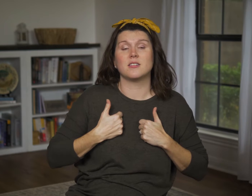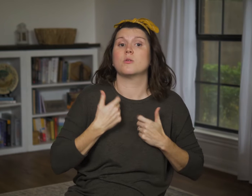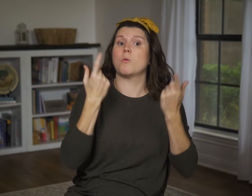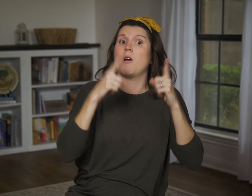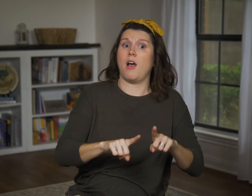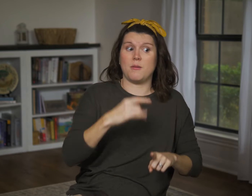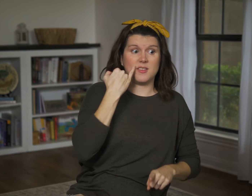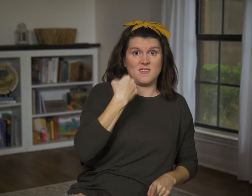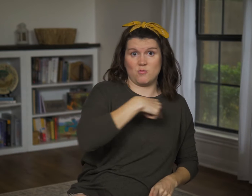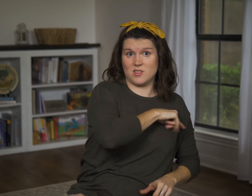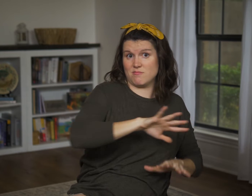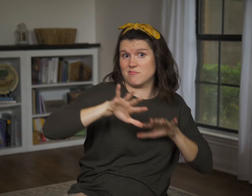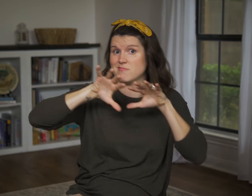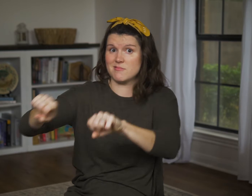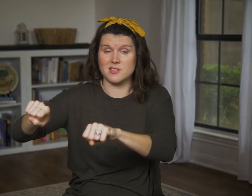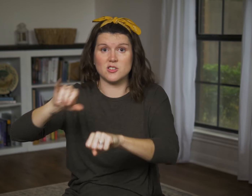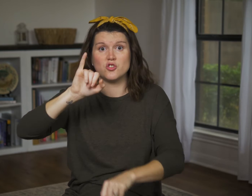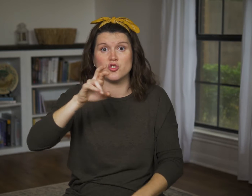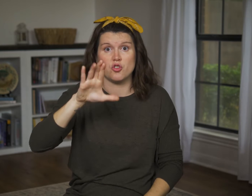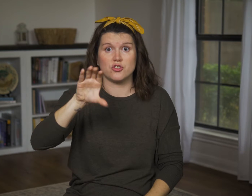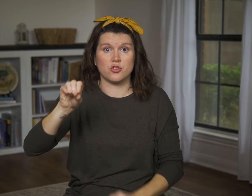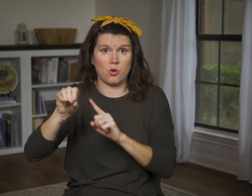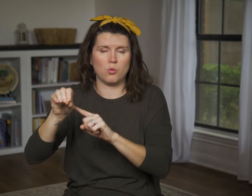When they conquer Jericho,